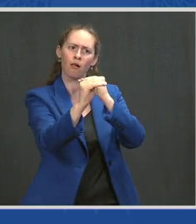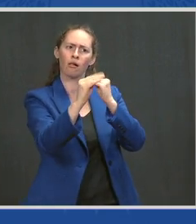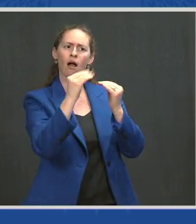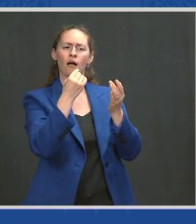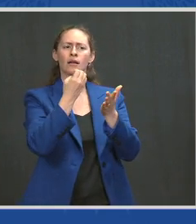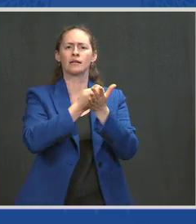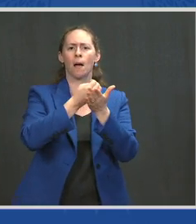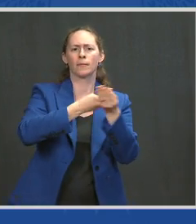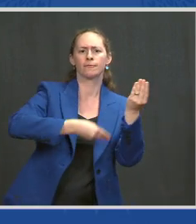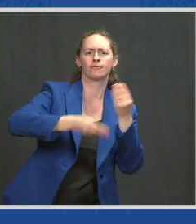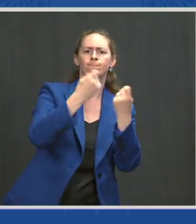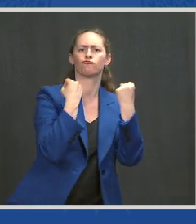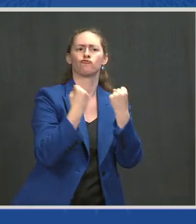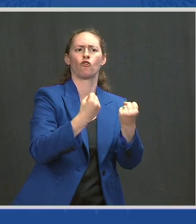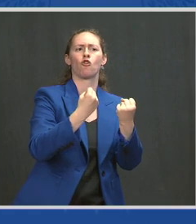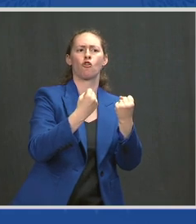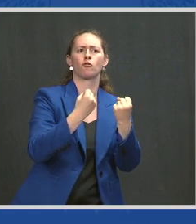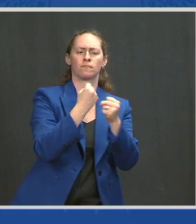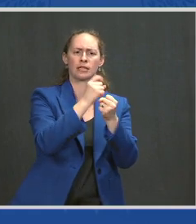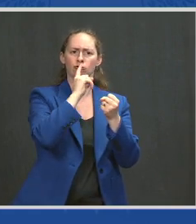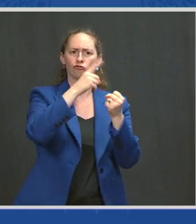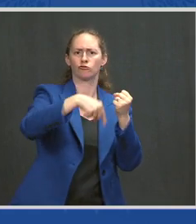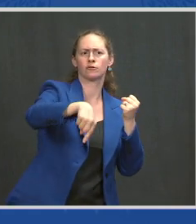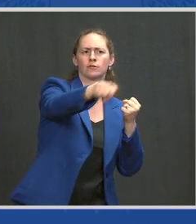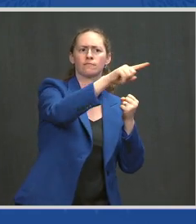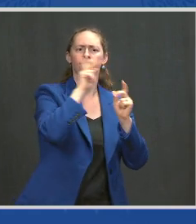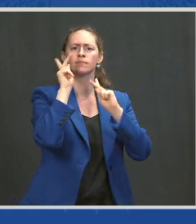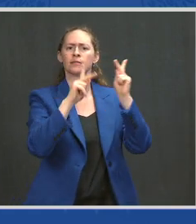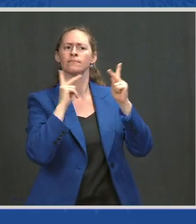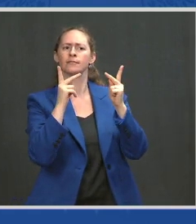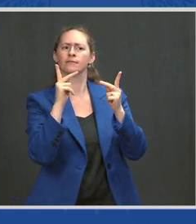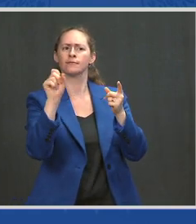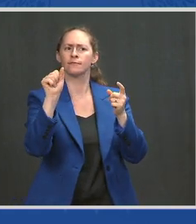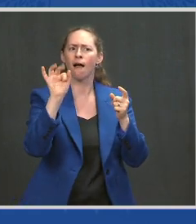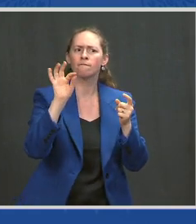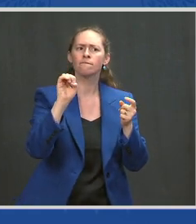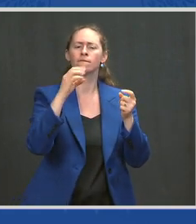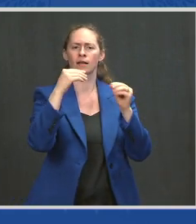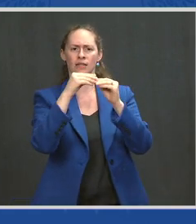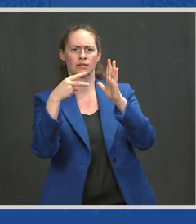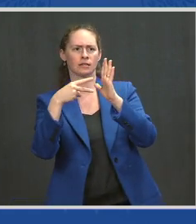or physical security to the people of Syria and Libya. So, we had those discussions.